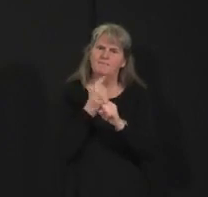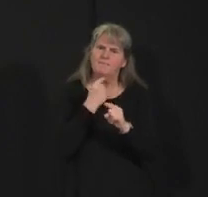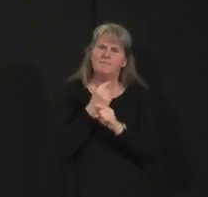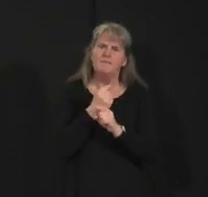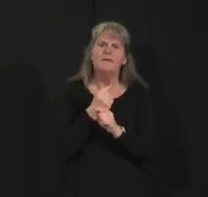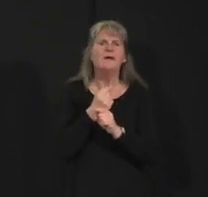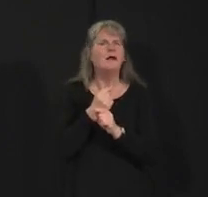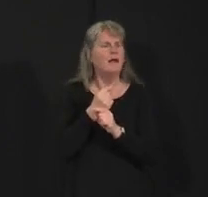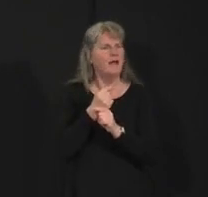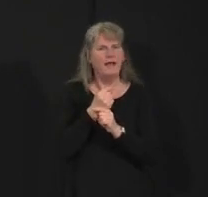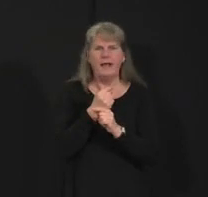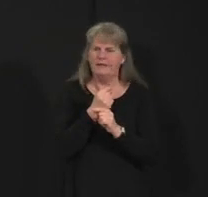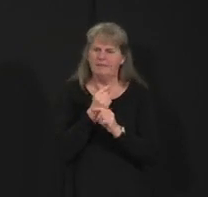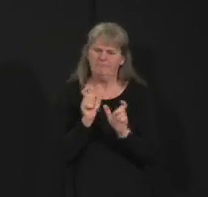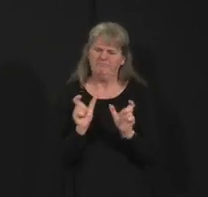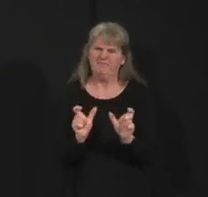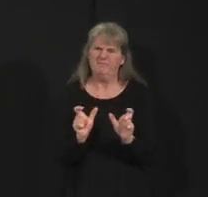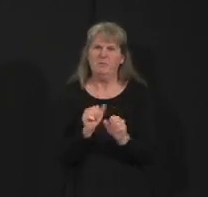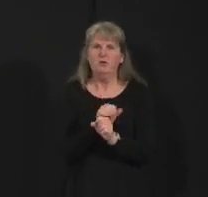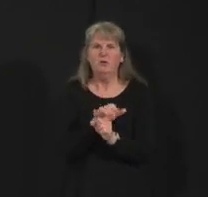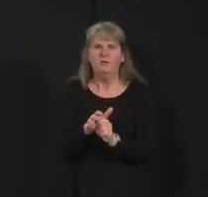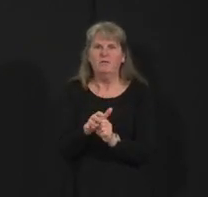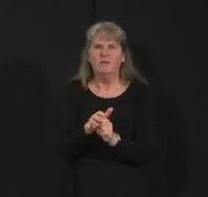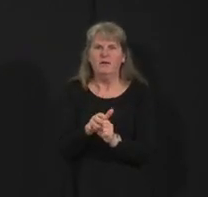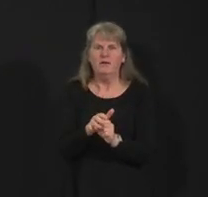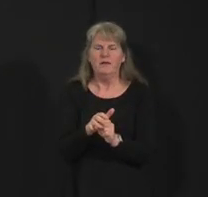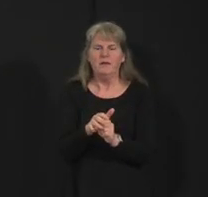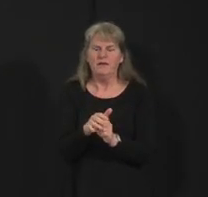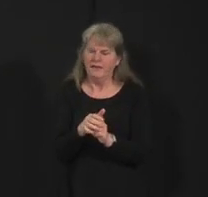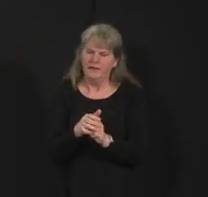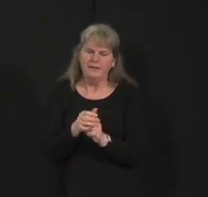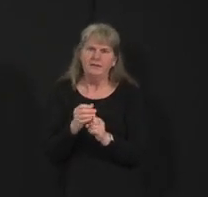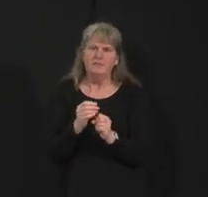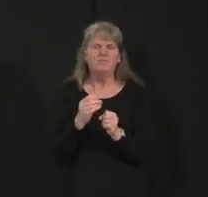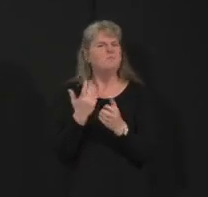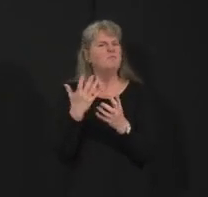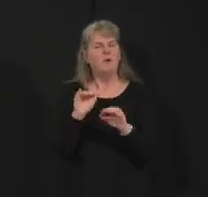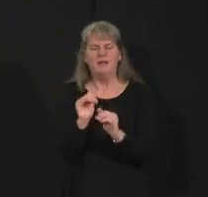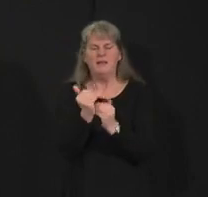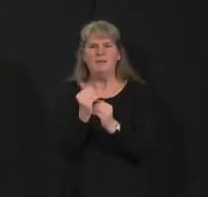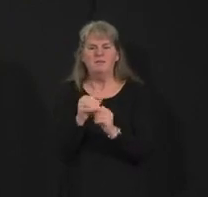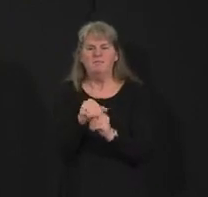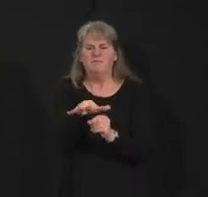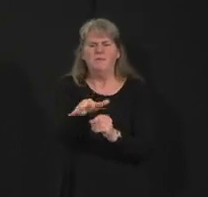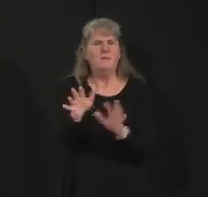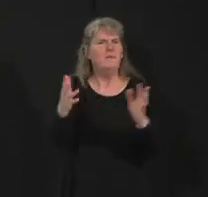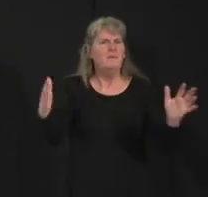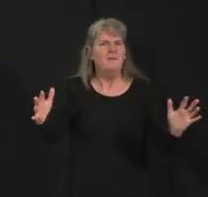of the goal Tuesday in containment mode and stay ahead of community spread in Yukon.